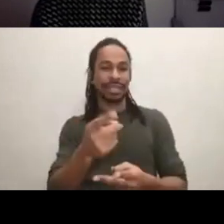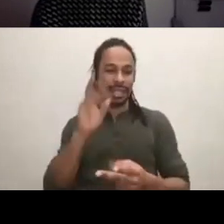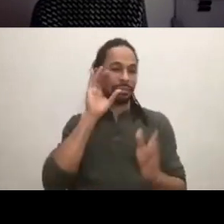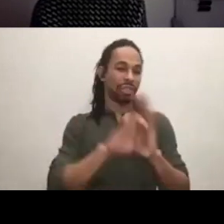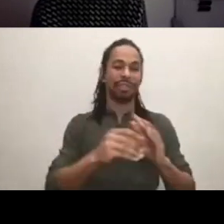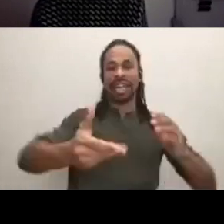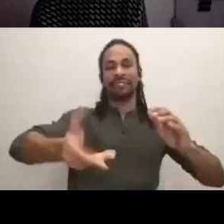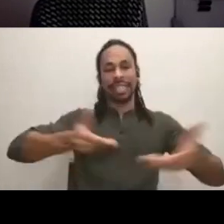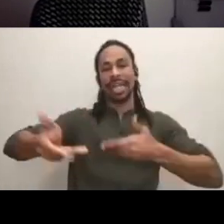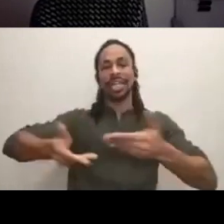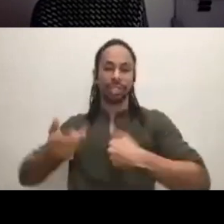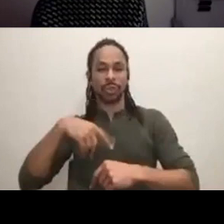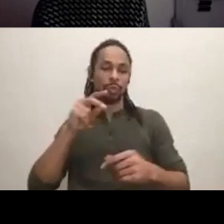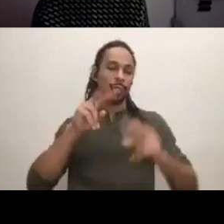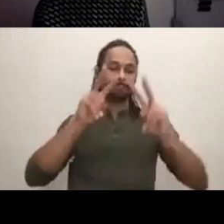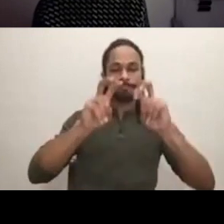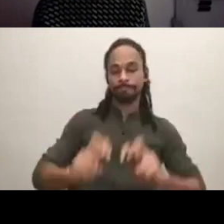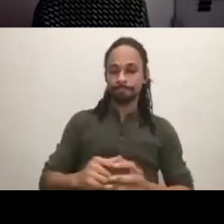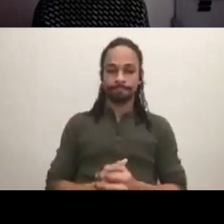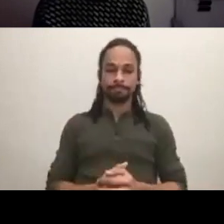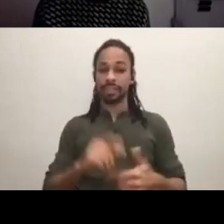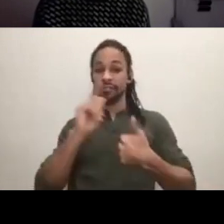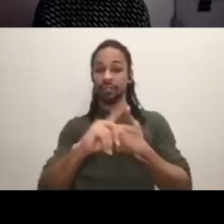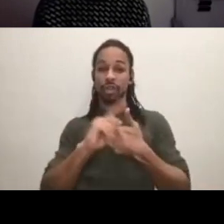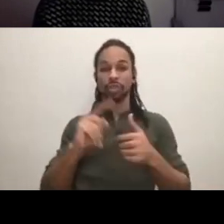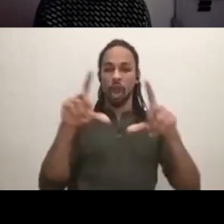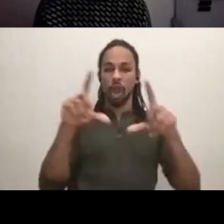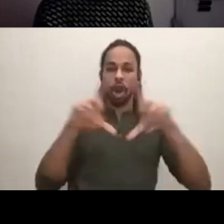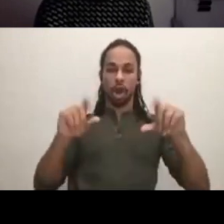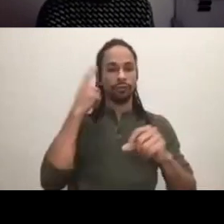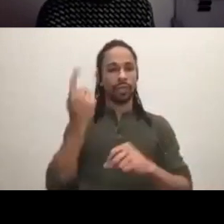[This higher pitch continues and gets more playful. It is still aired but now something